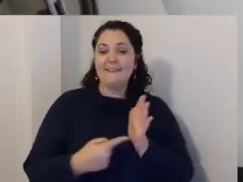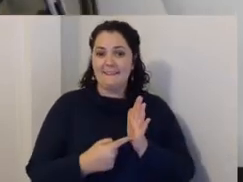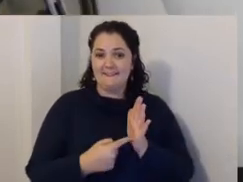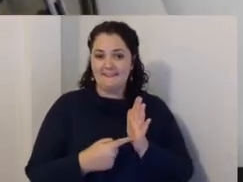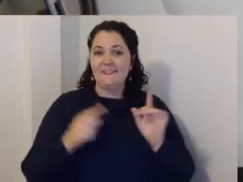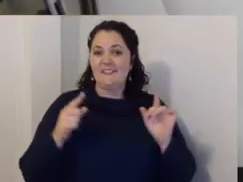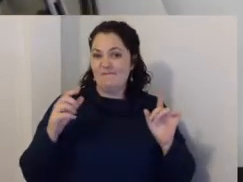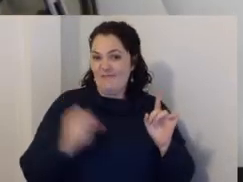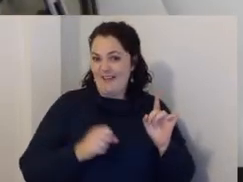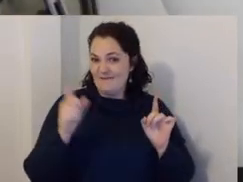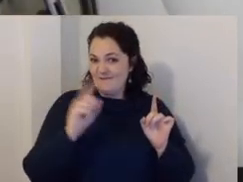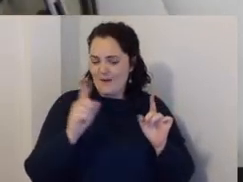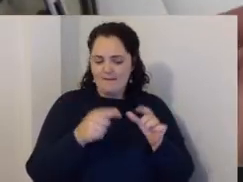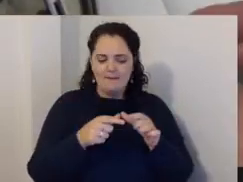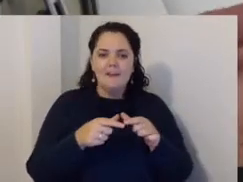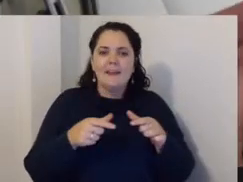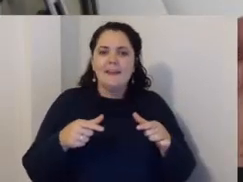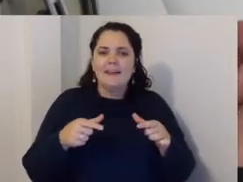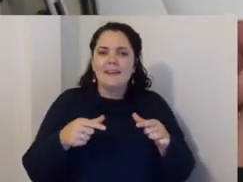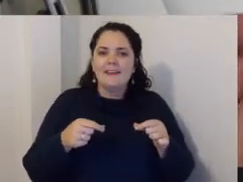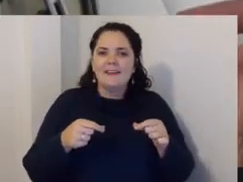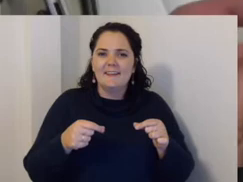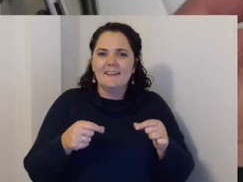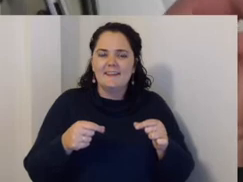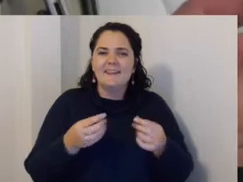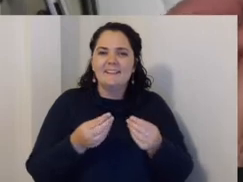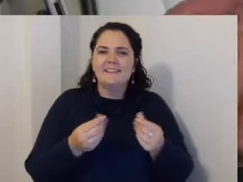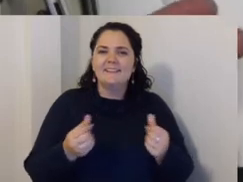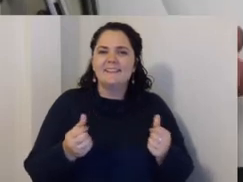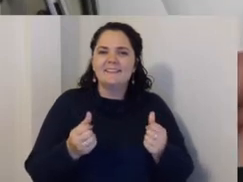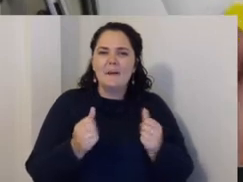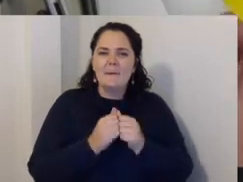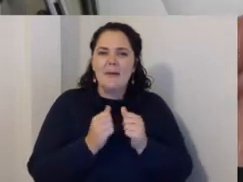should always have a bit of sandpaper mixed into your kit, it's a very very useful tool, it's used